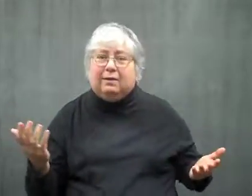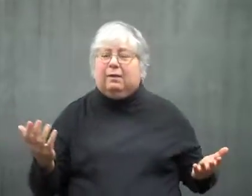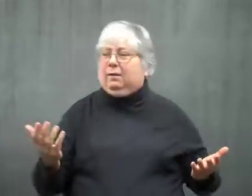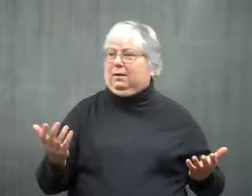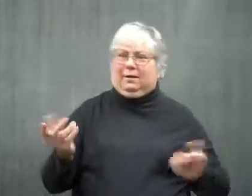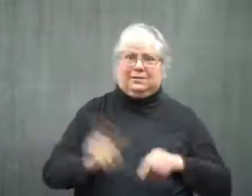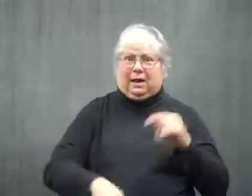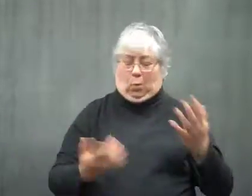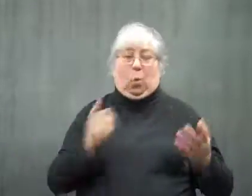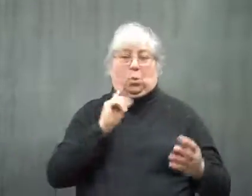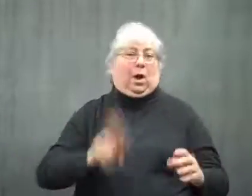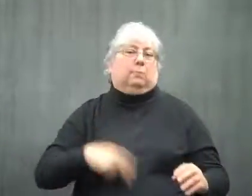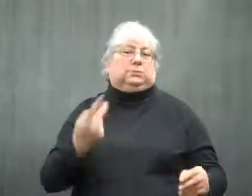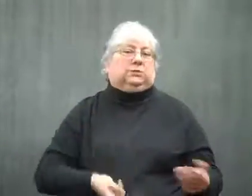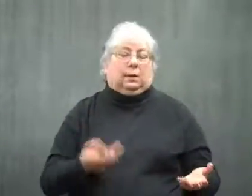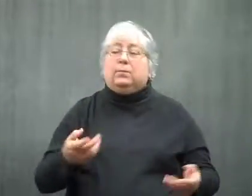They were really upset about that.